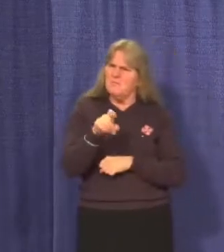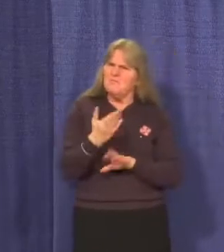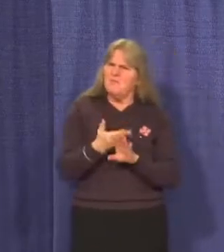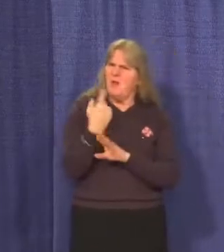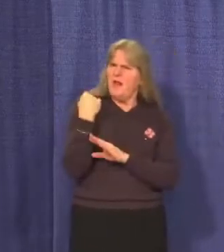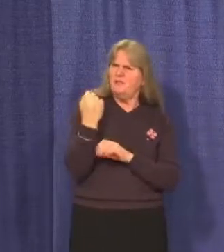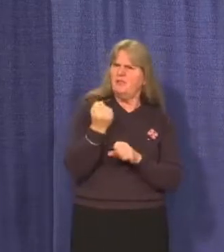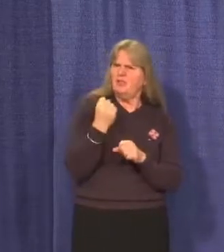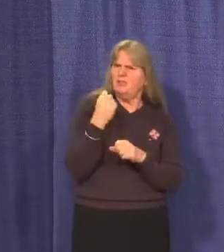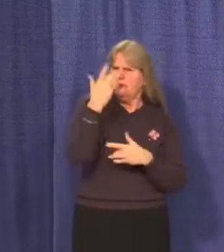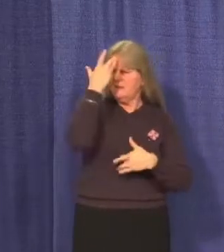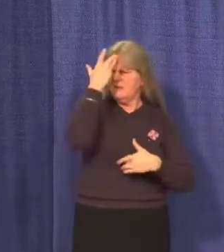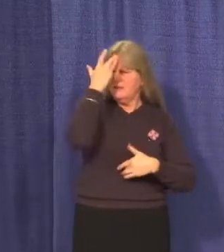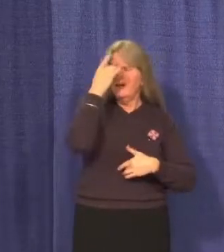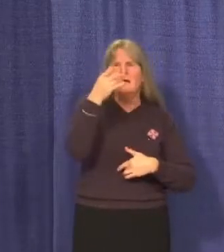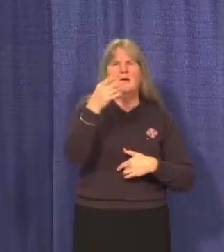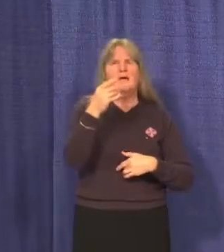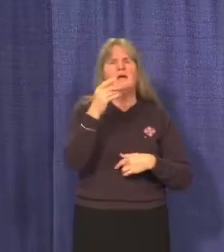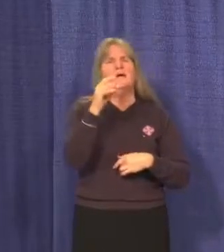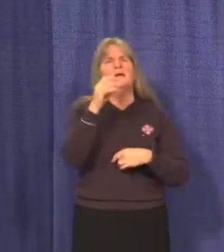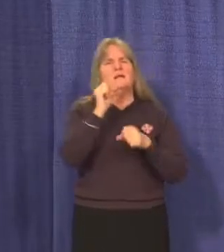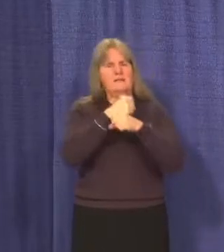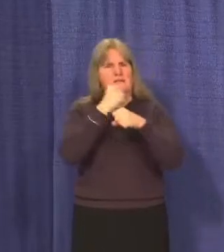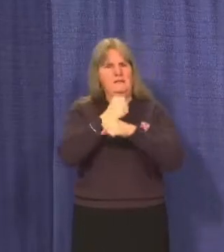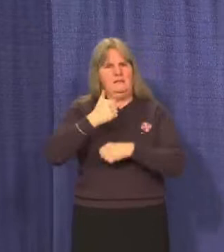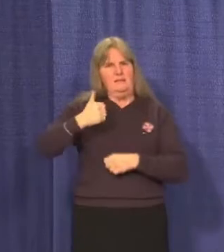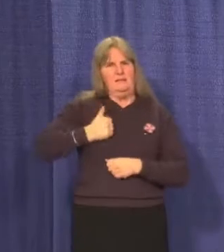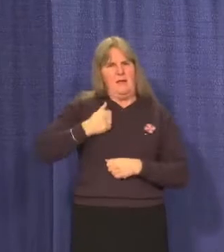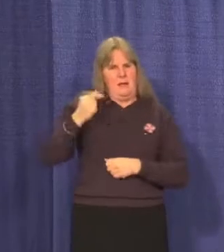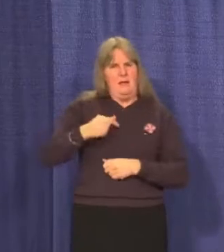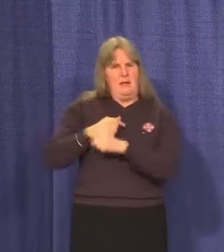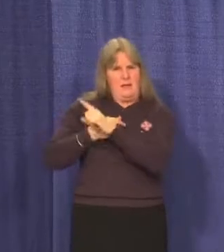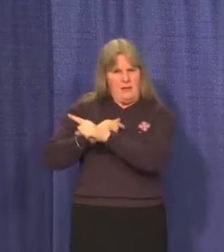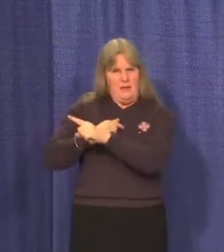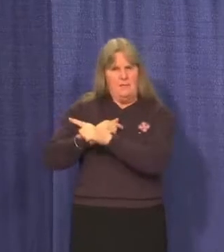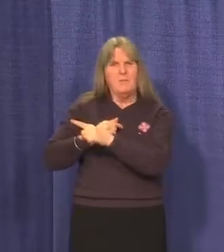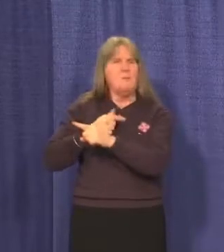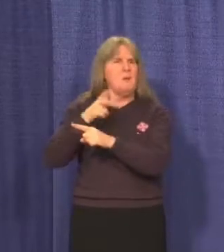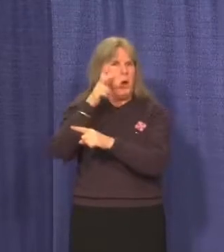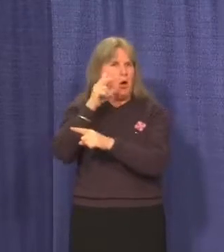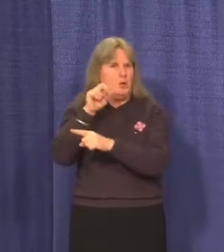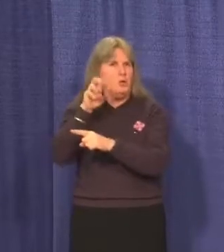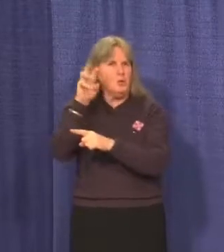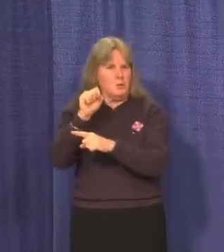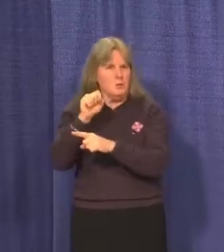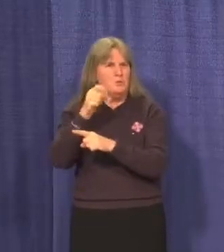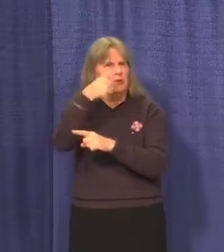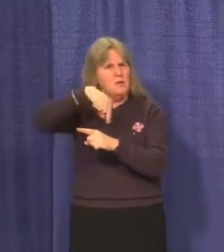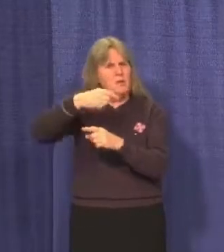survey is trying to help answer. You may have recently heard in the news of people around the